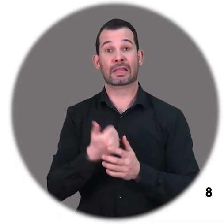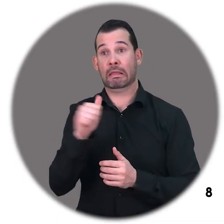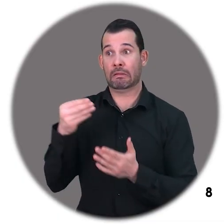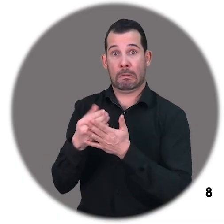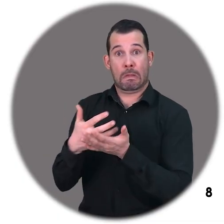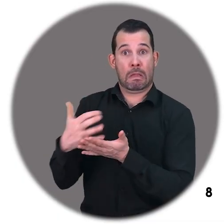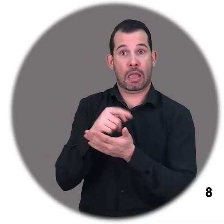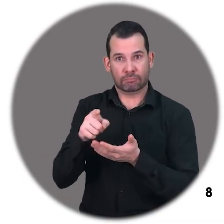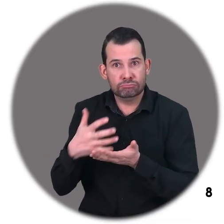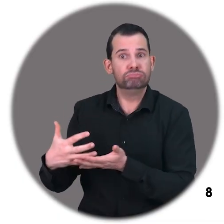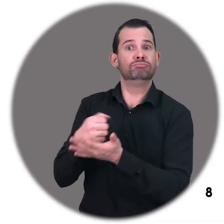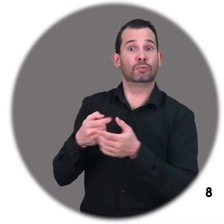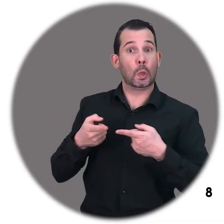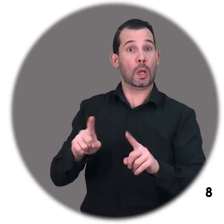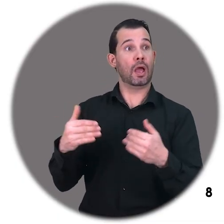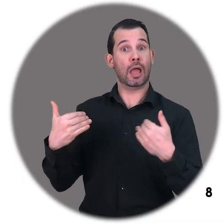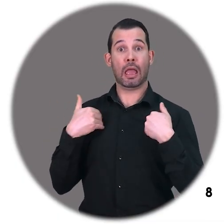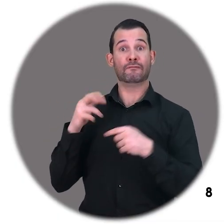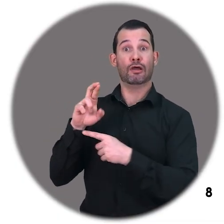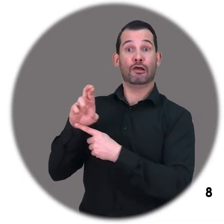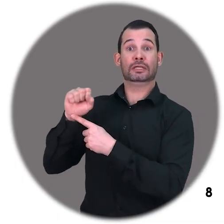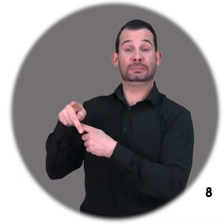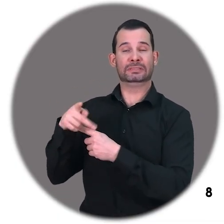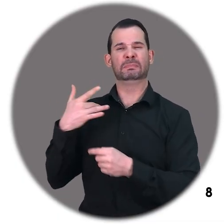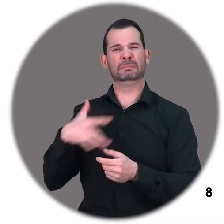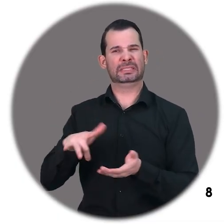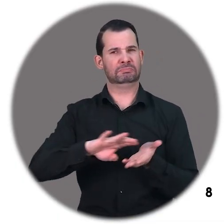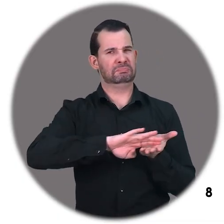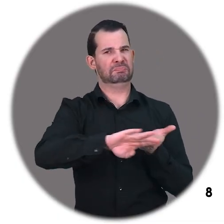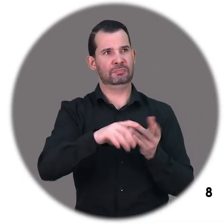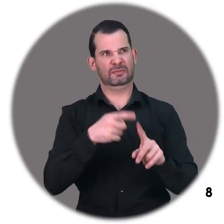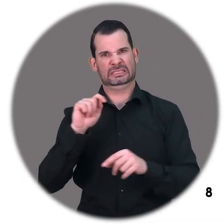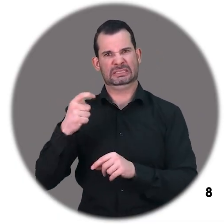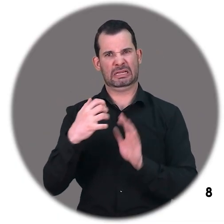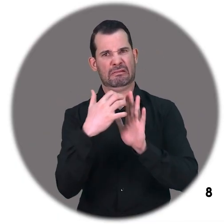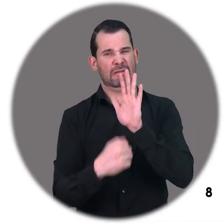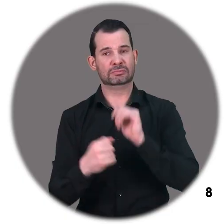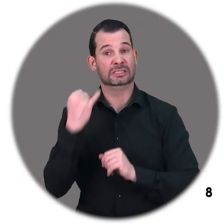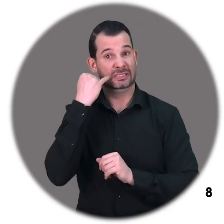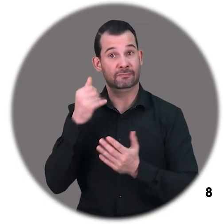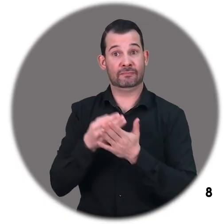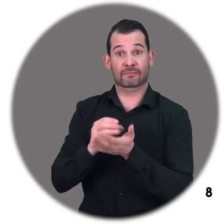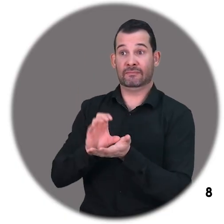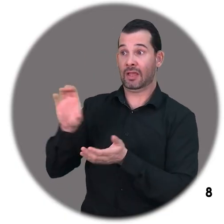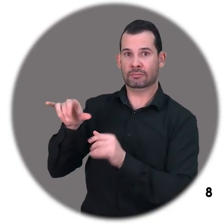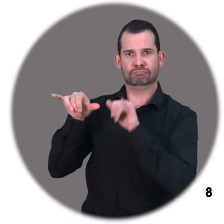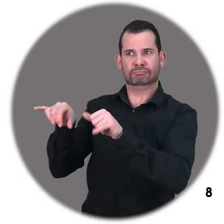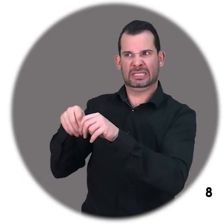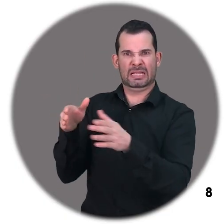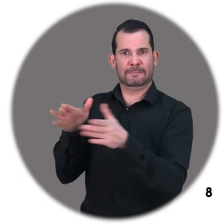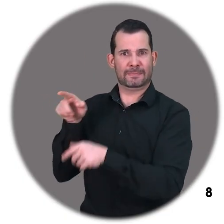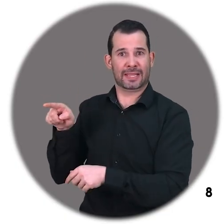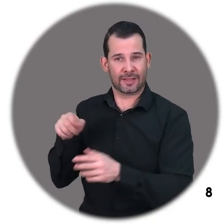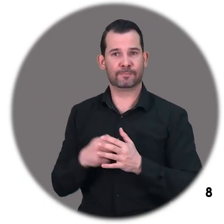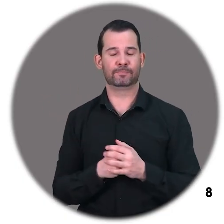Any income you earned while you had the RRSP is usually exempt from tax if the funds remain in the plan.